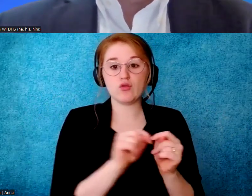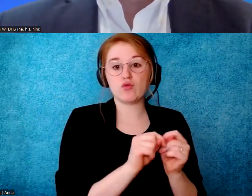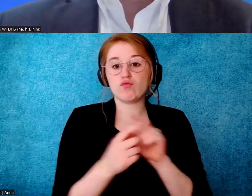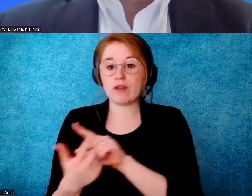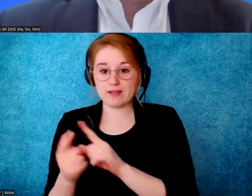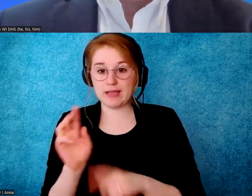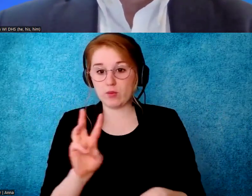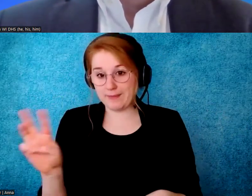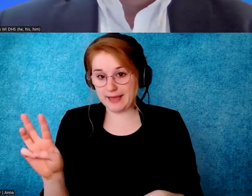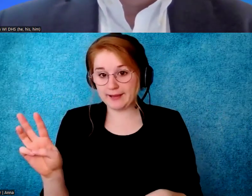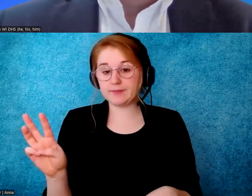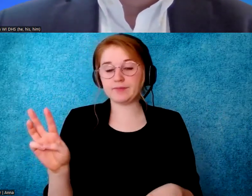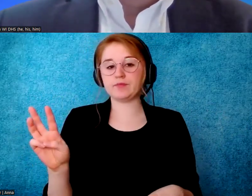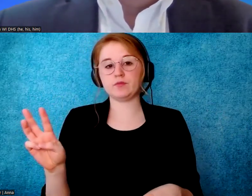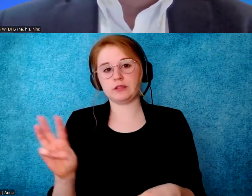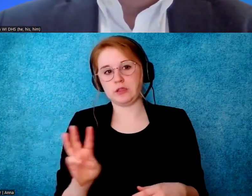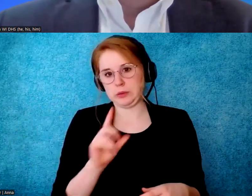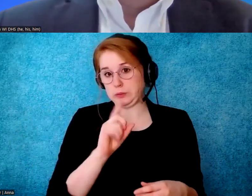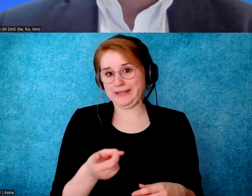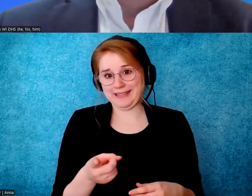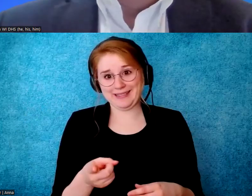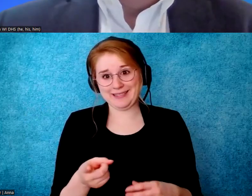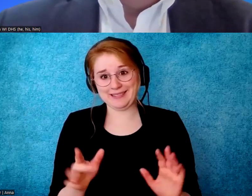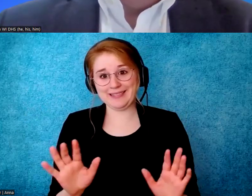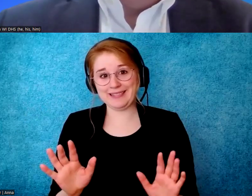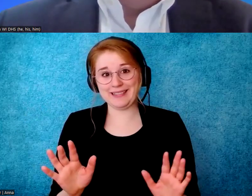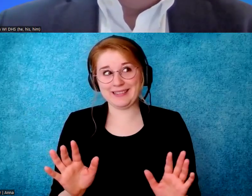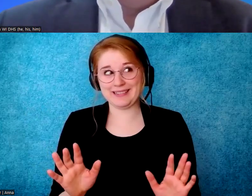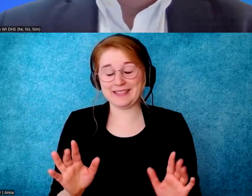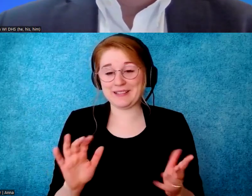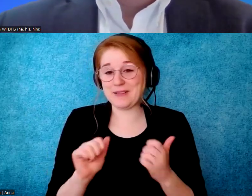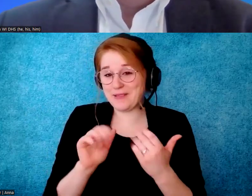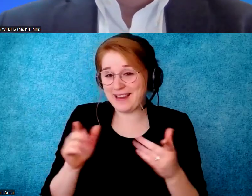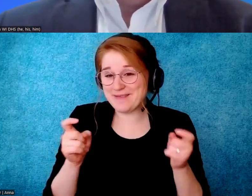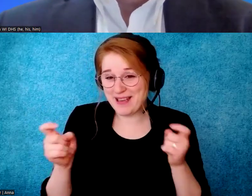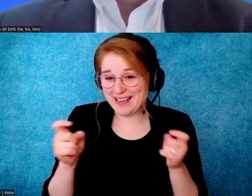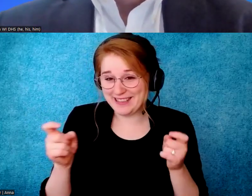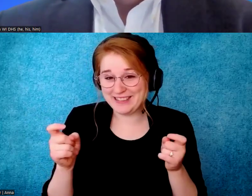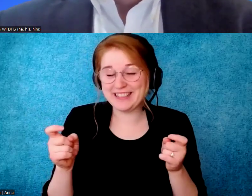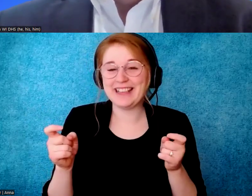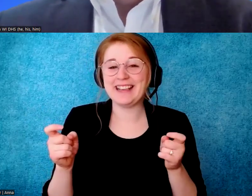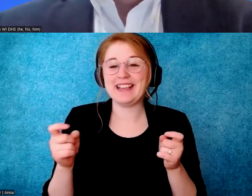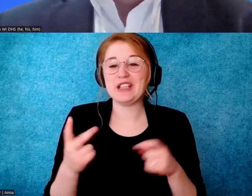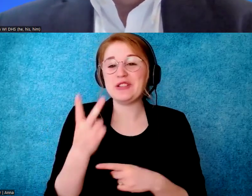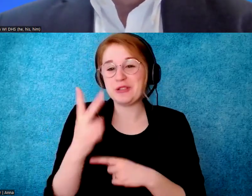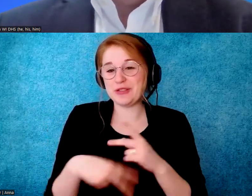And the way we, I mean, really inside baseball here, the way we managed it is we had two versions of the website.